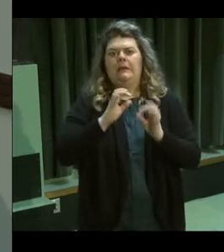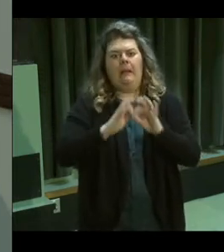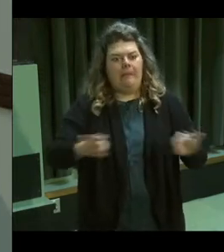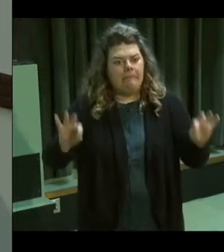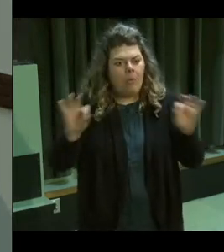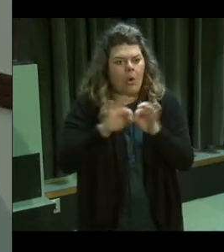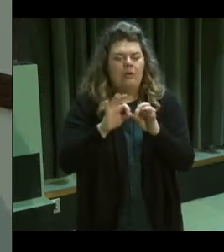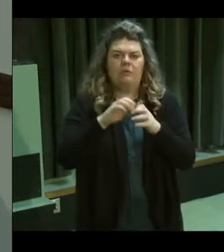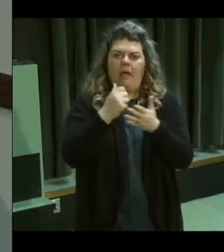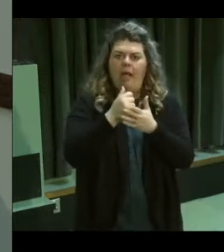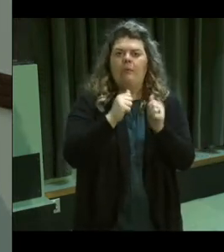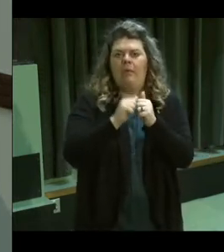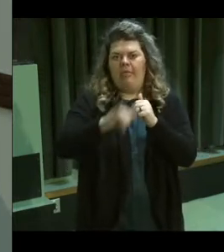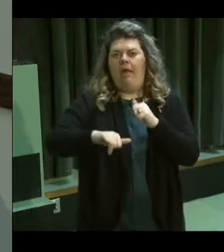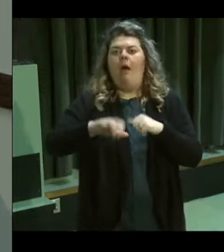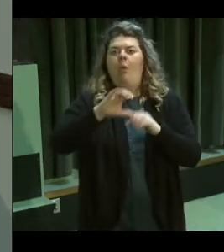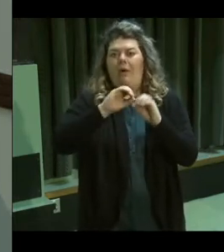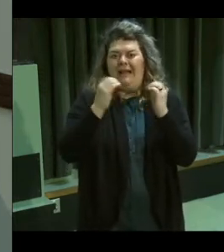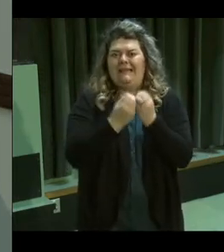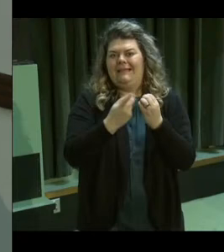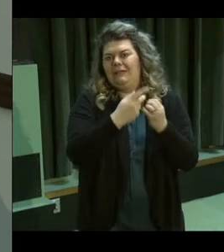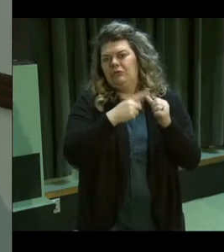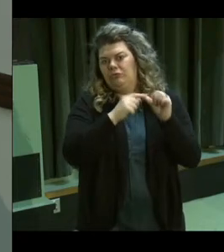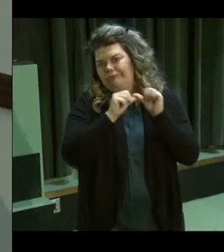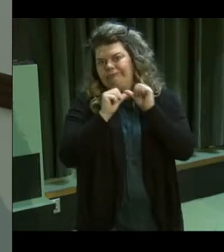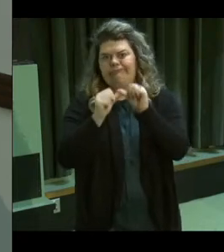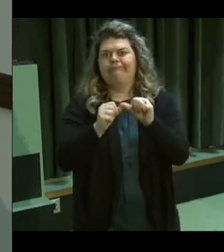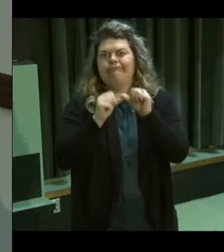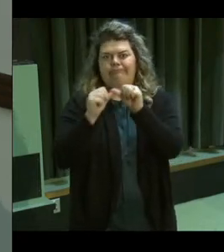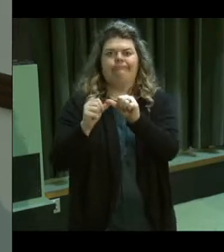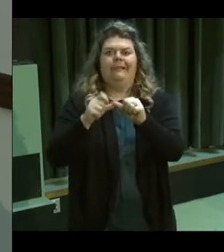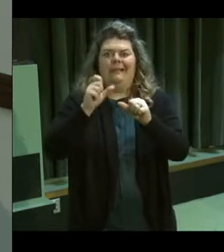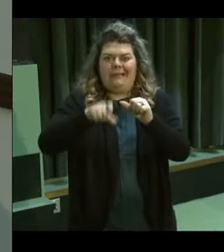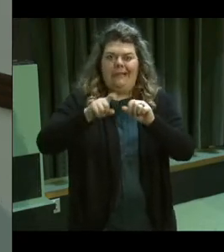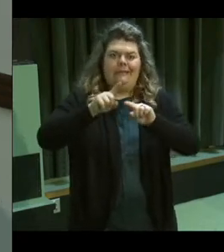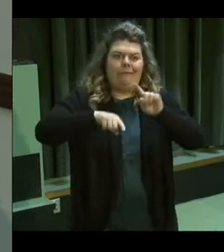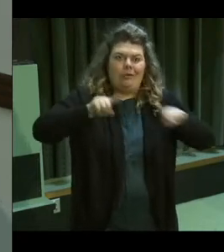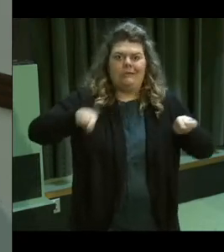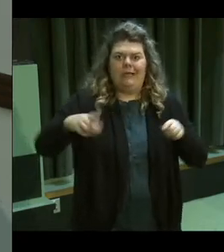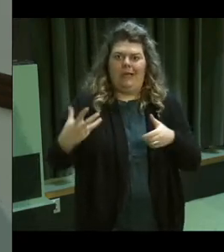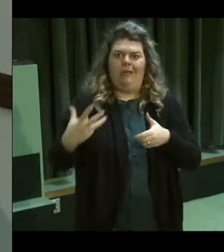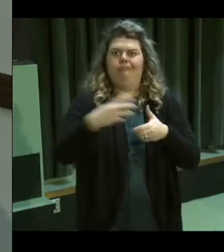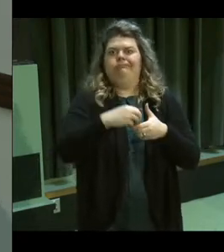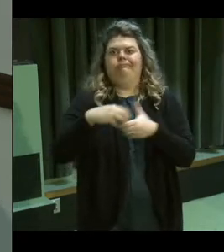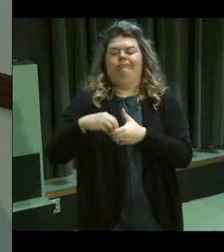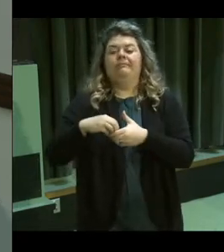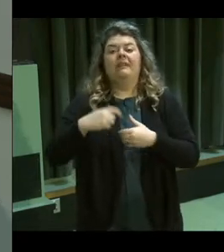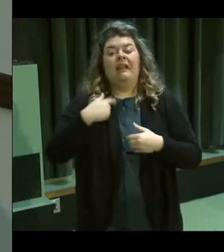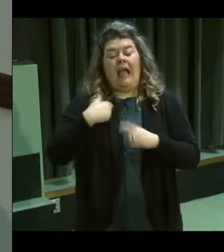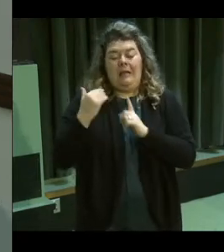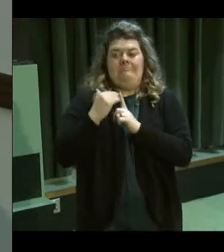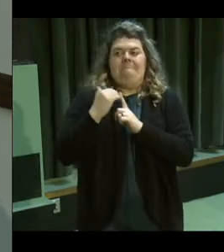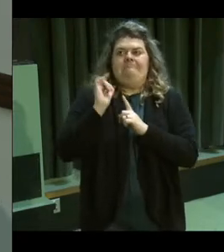component to build a lasting and solid organization. I was